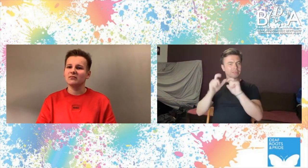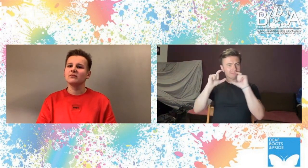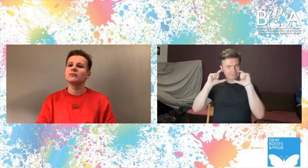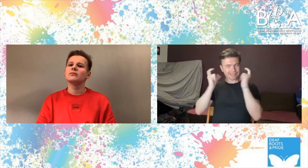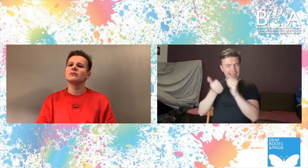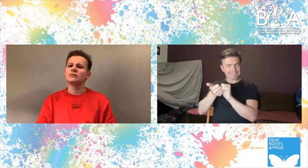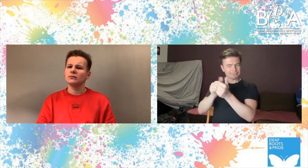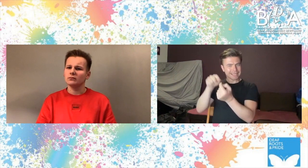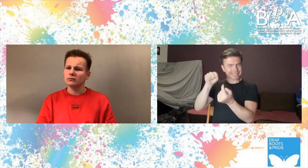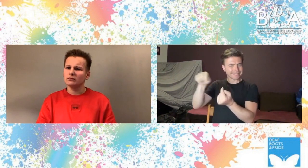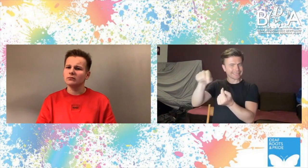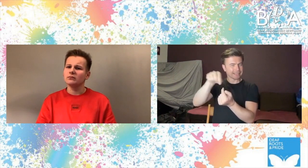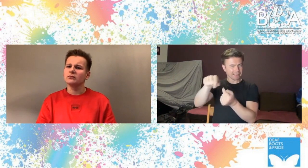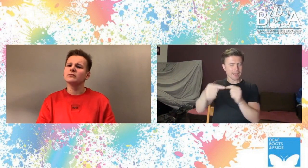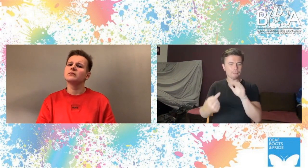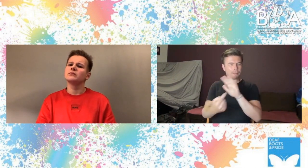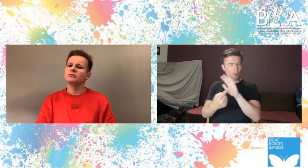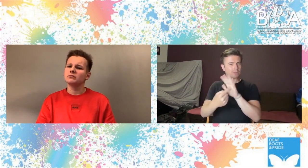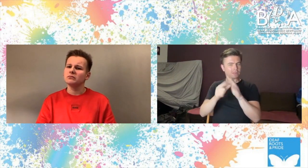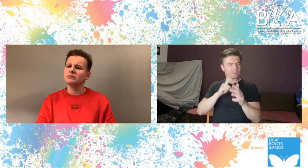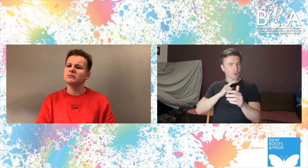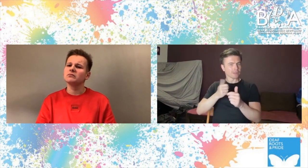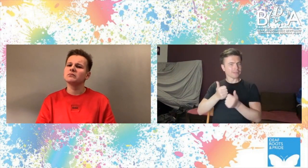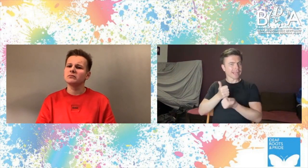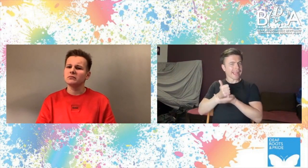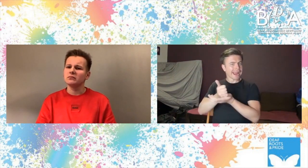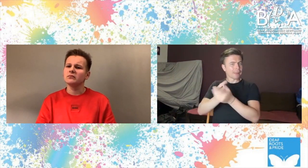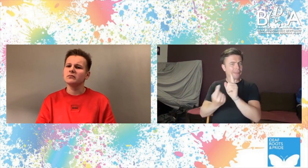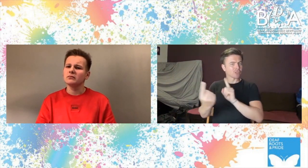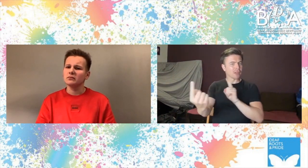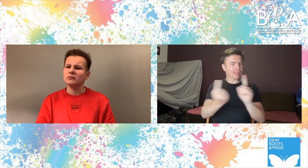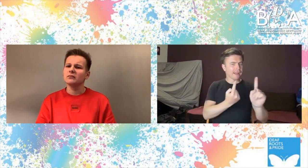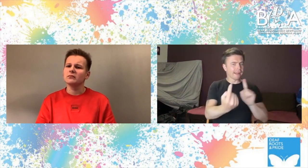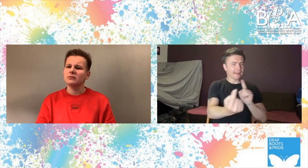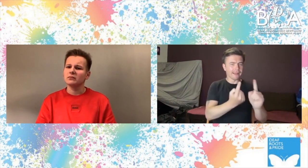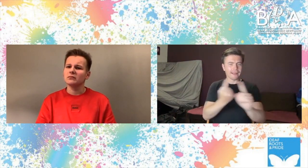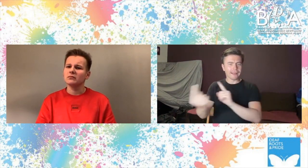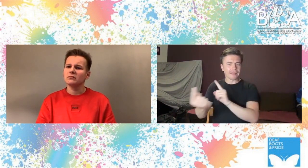network with each other and make friends.